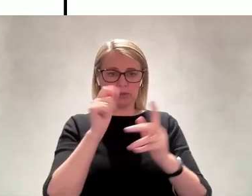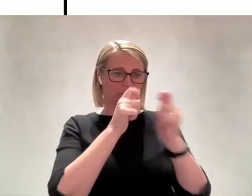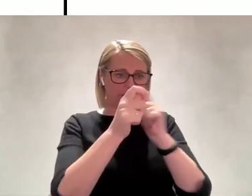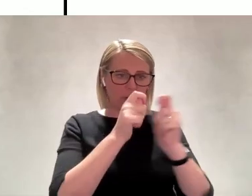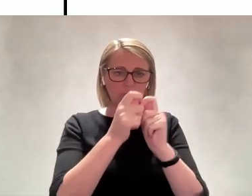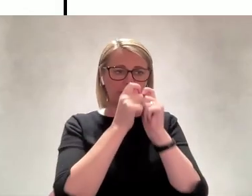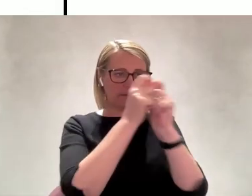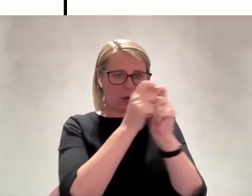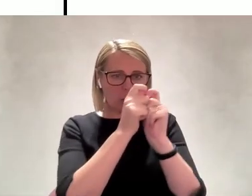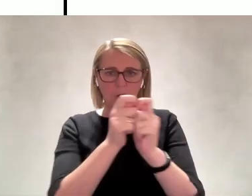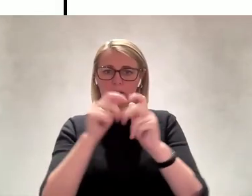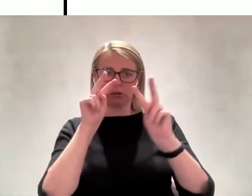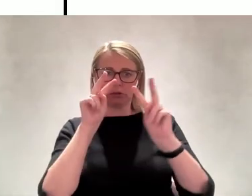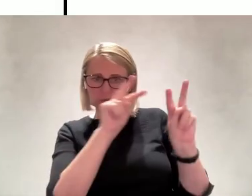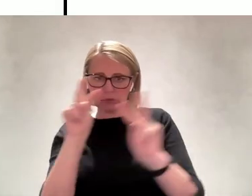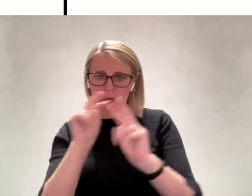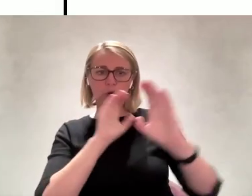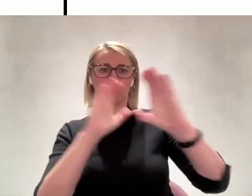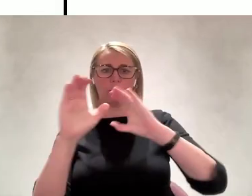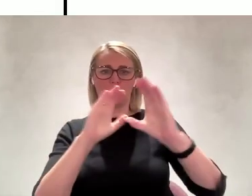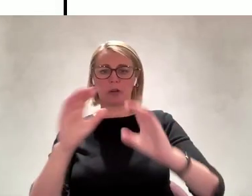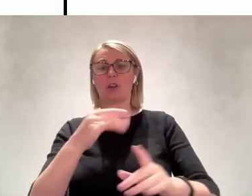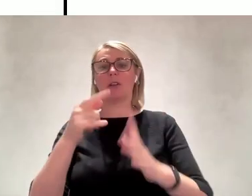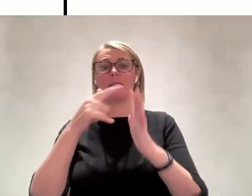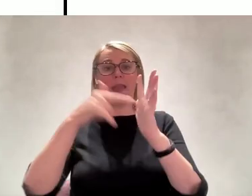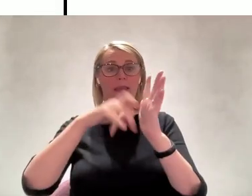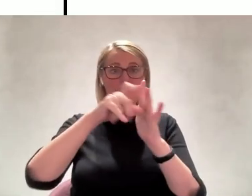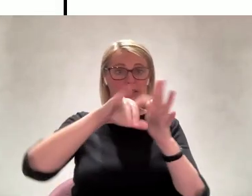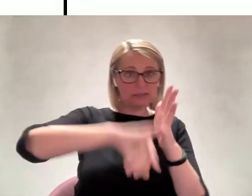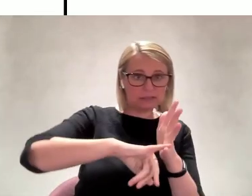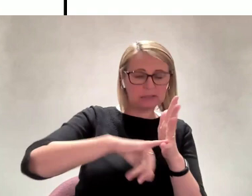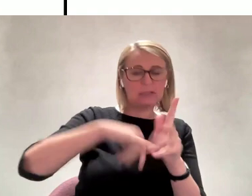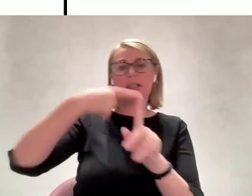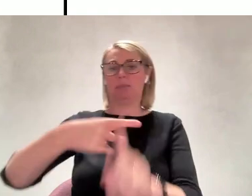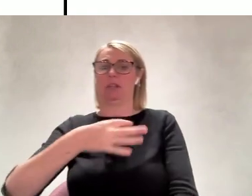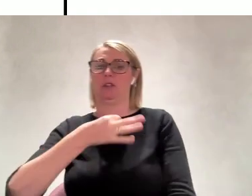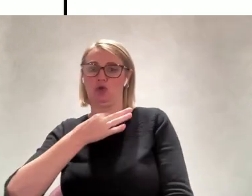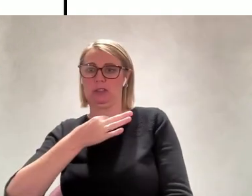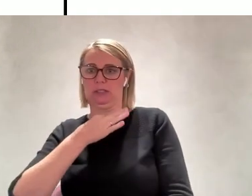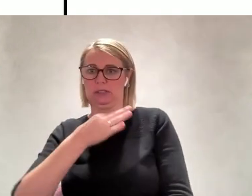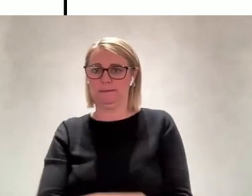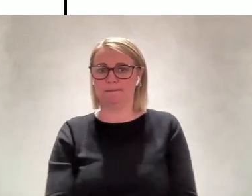and communicating the ethics and risks associated with AI use cases.